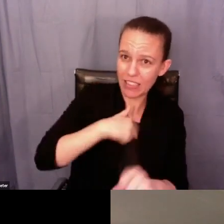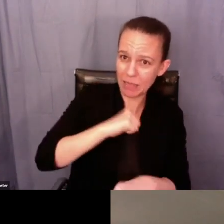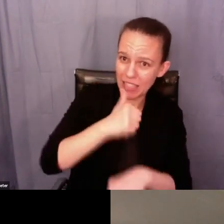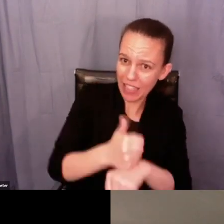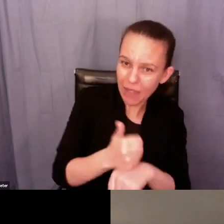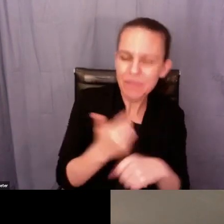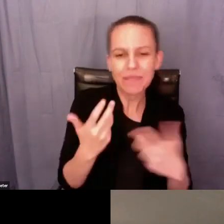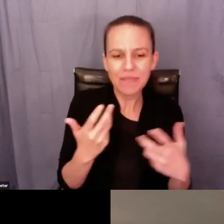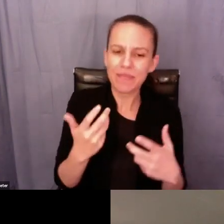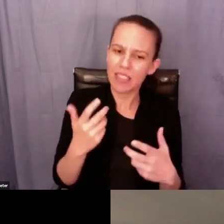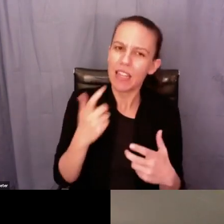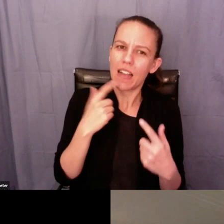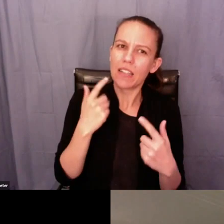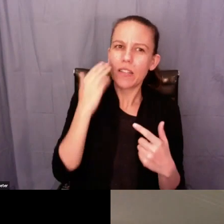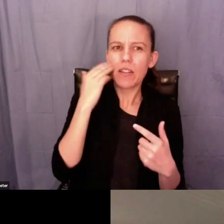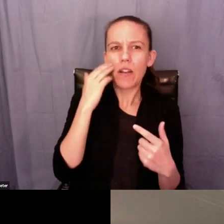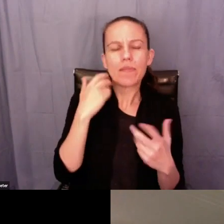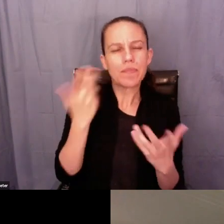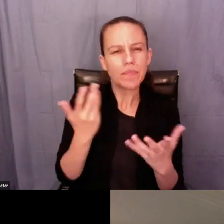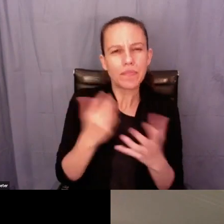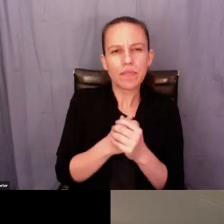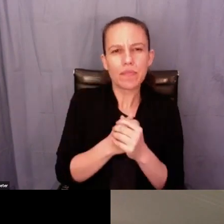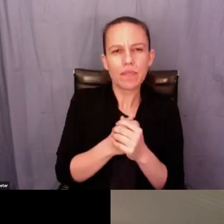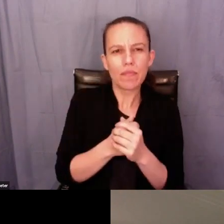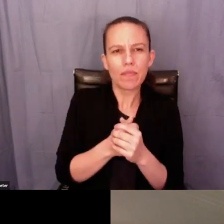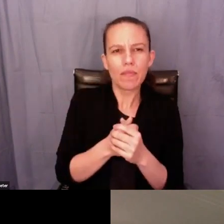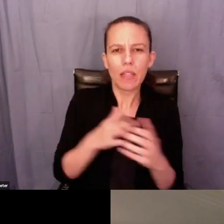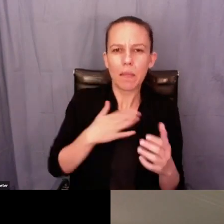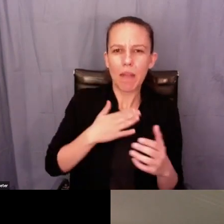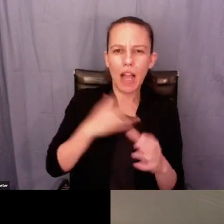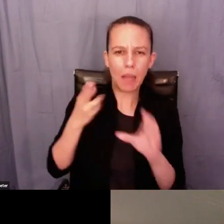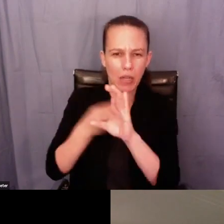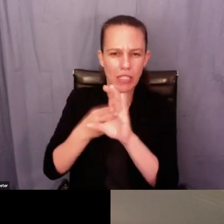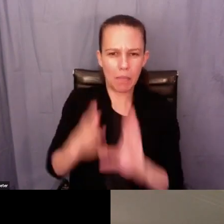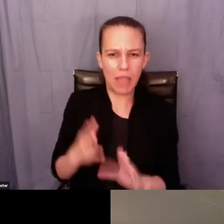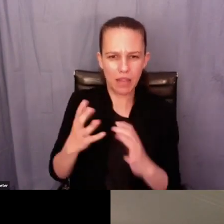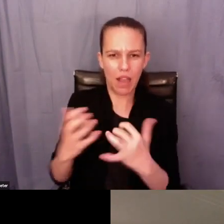i knew my response audience, my participant audience would all be university